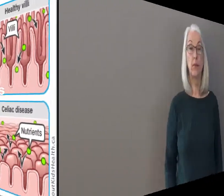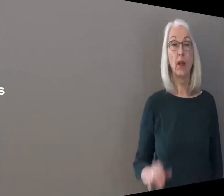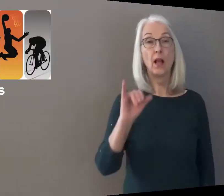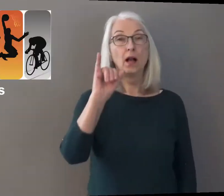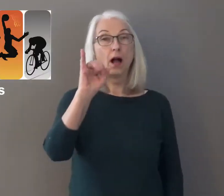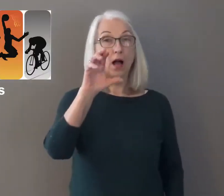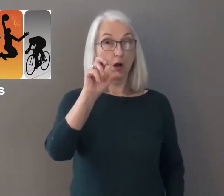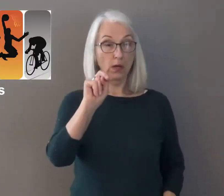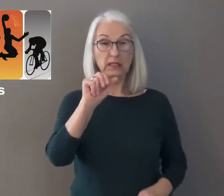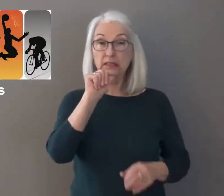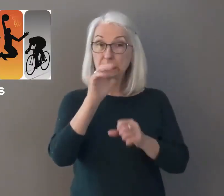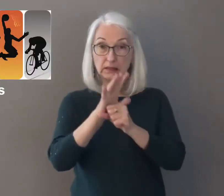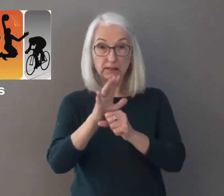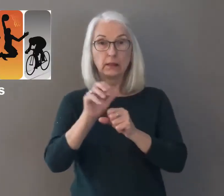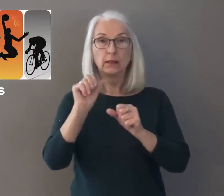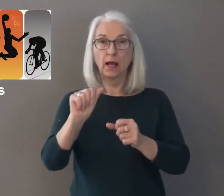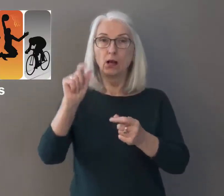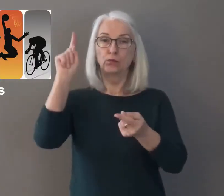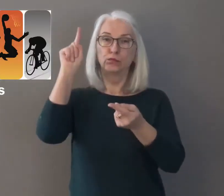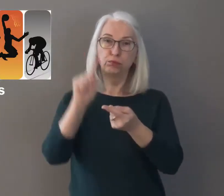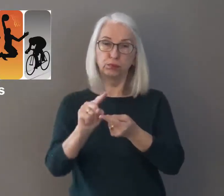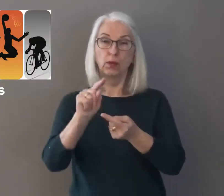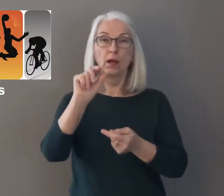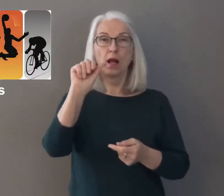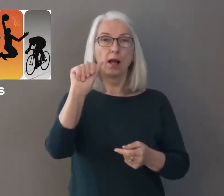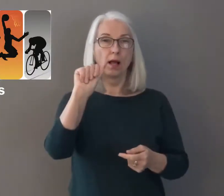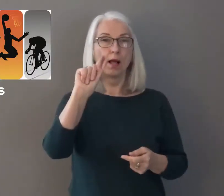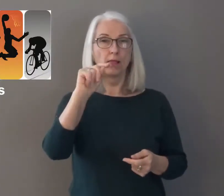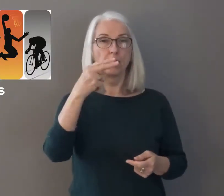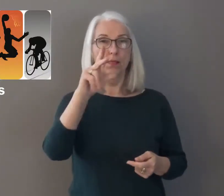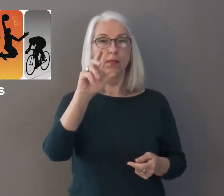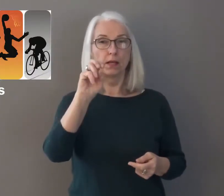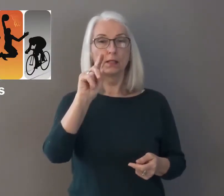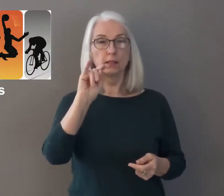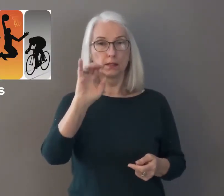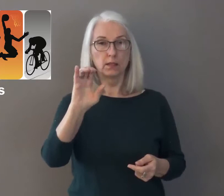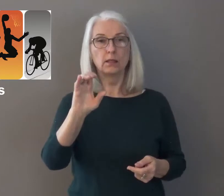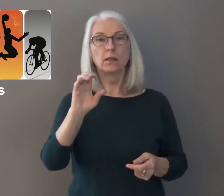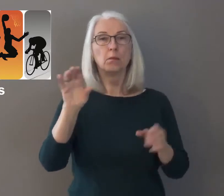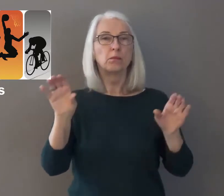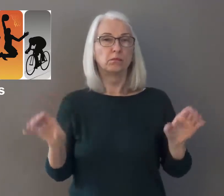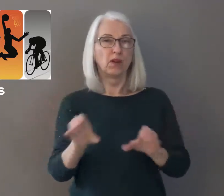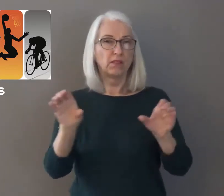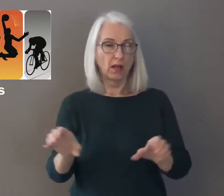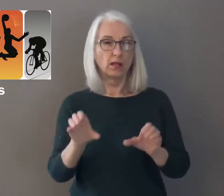Iron deficiency can reduce athletic performance.